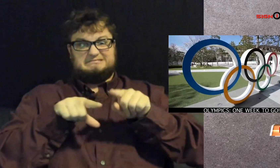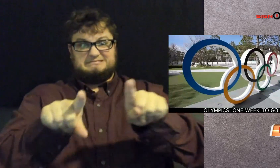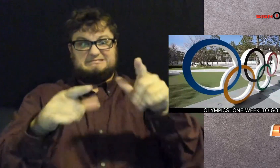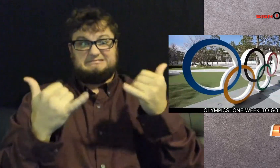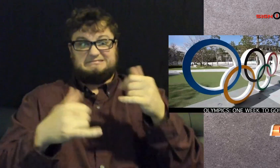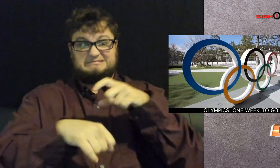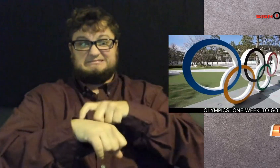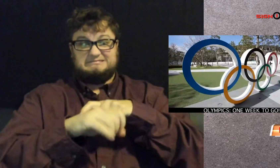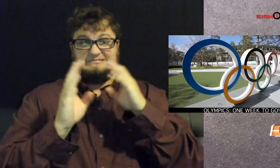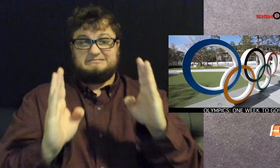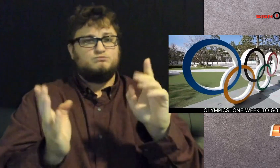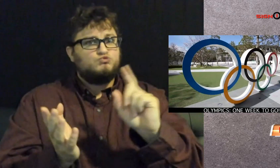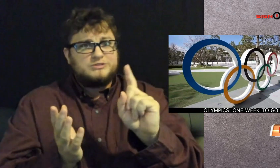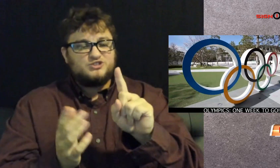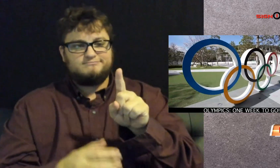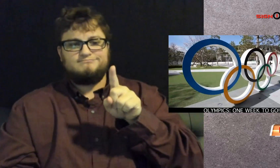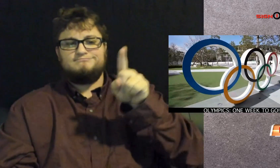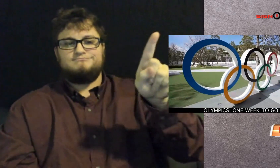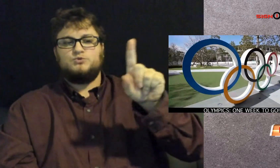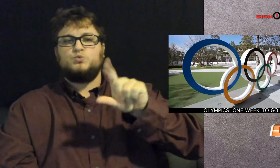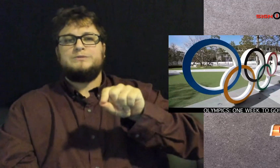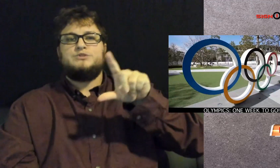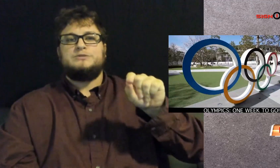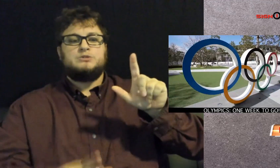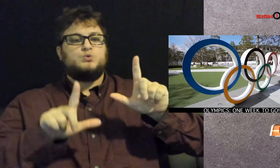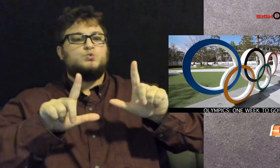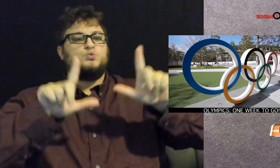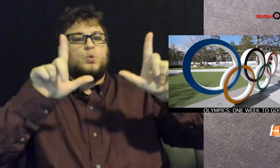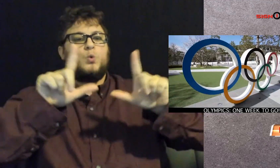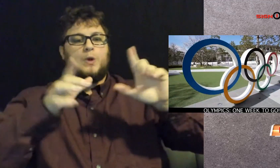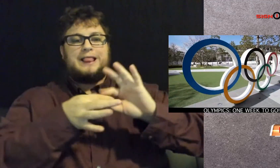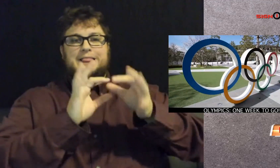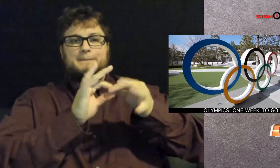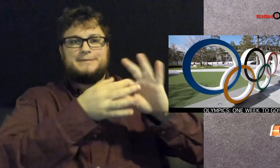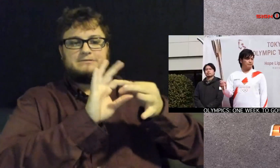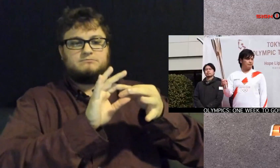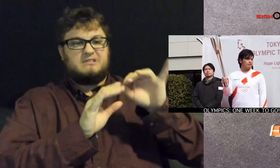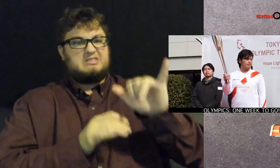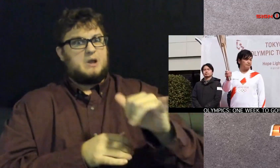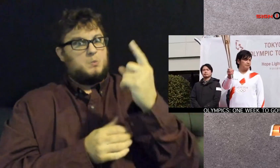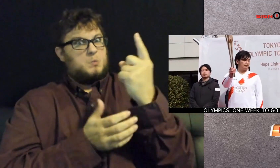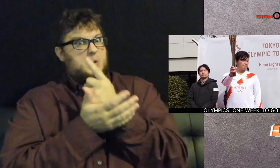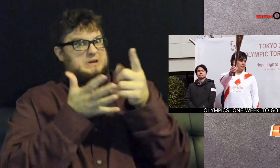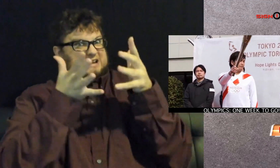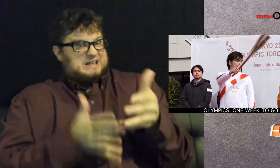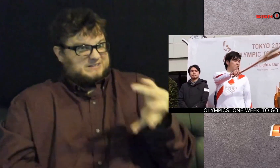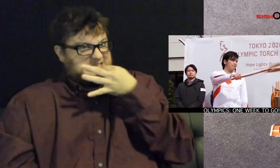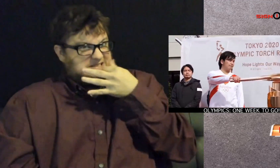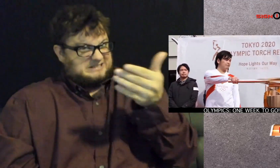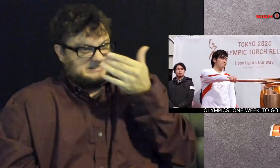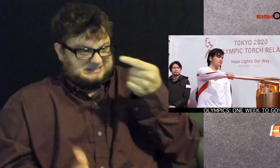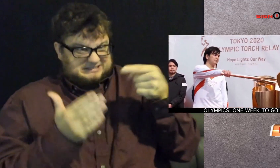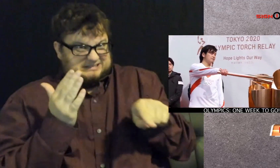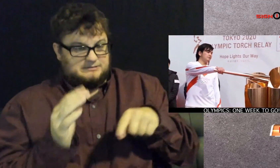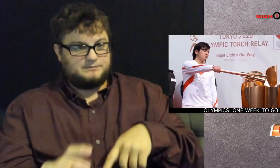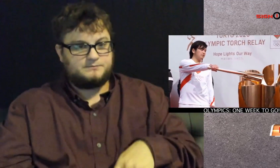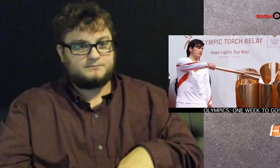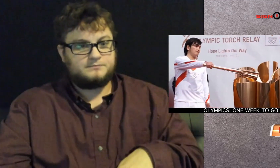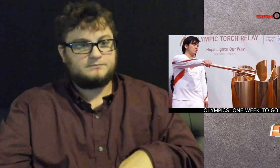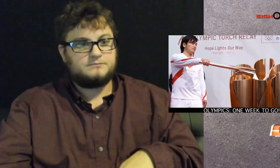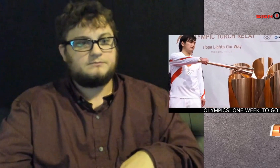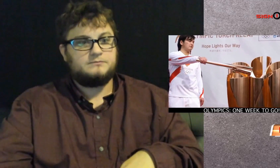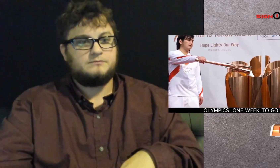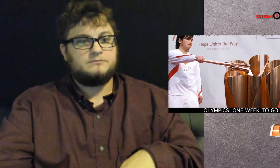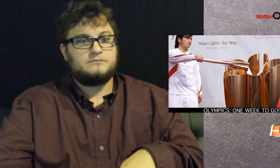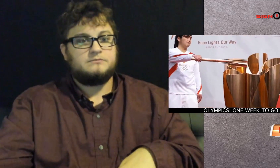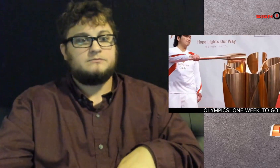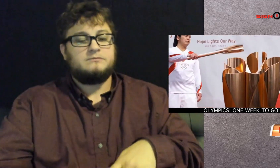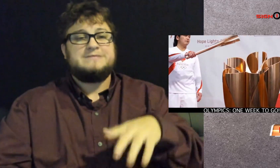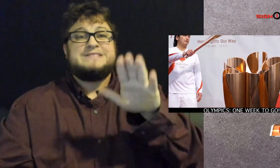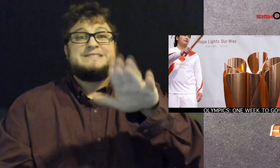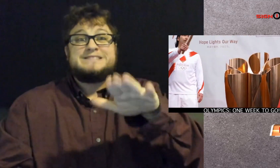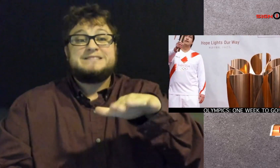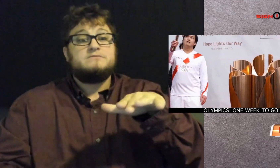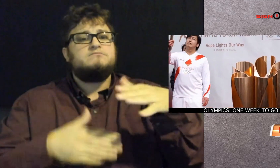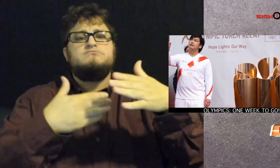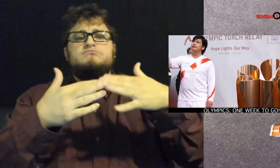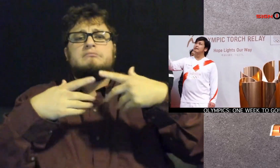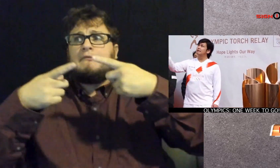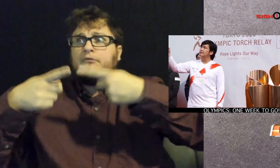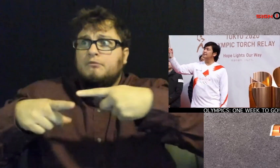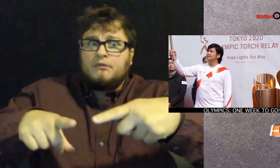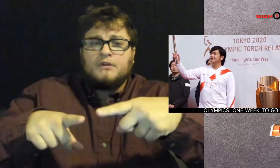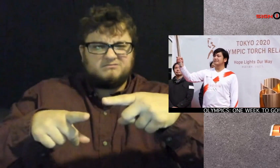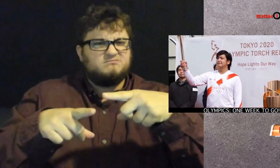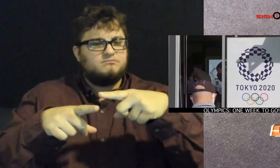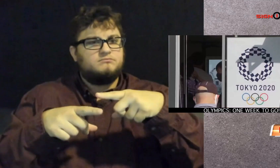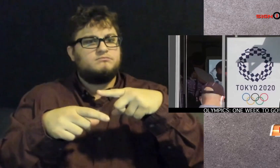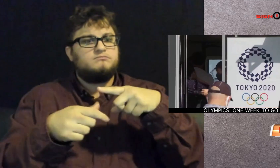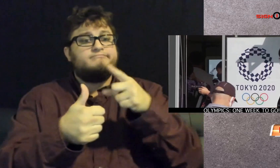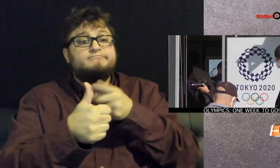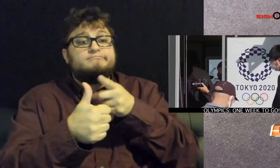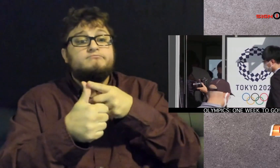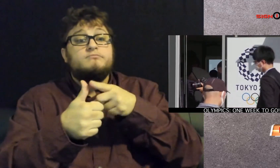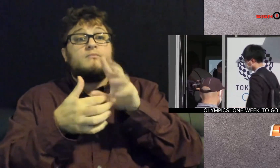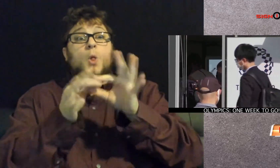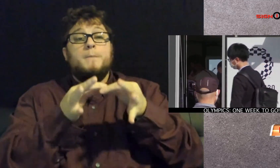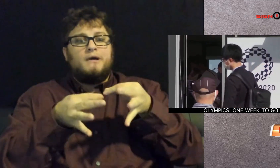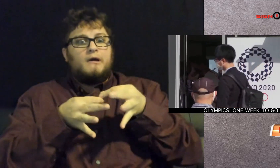the biggest mass gathering in the pandemic era is now one week away the 2020 Tokyo Olympics